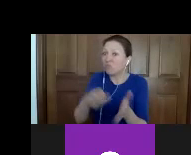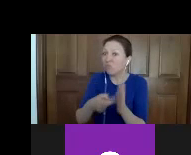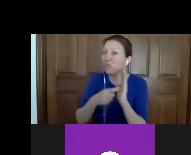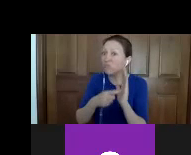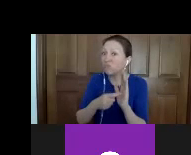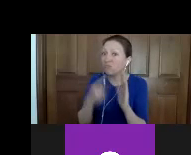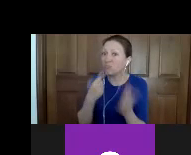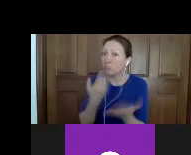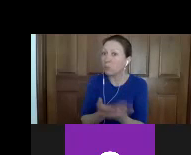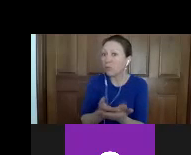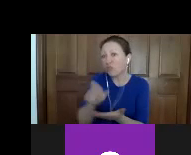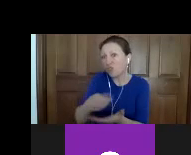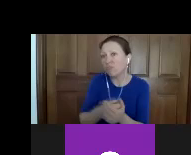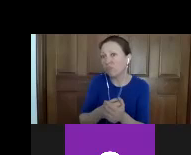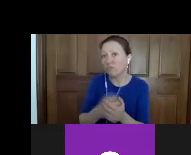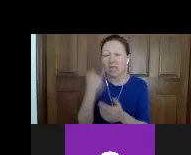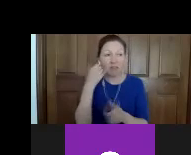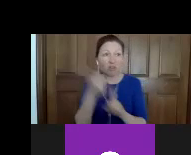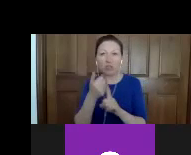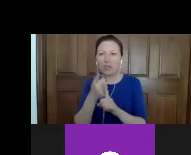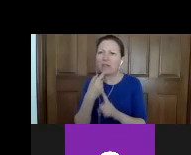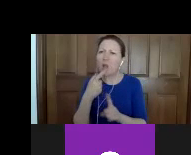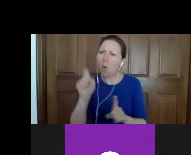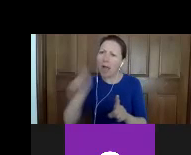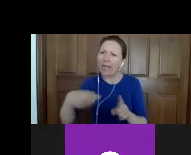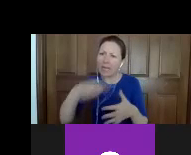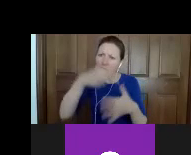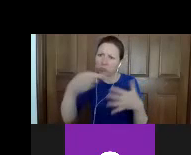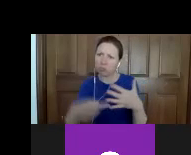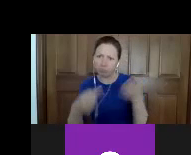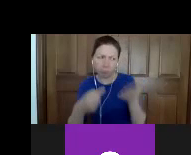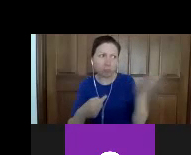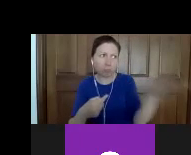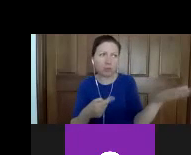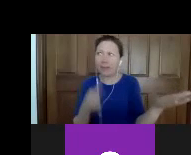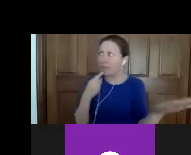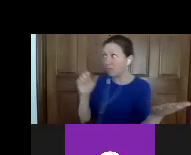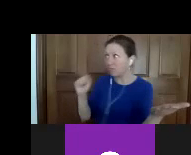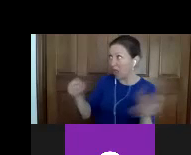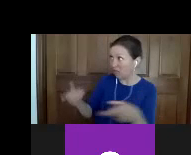an accommodation, they can ask for proof of what you actually need. This must be provided